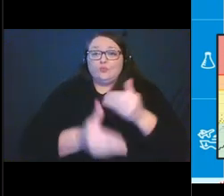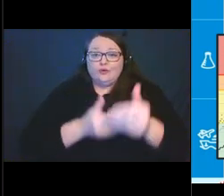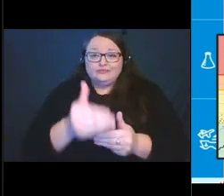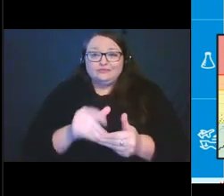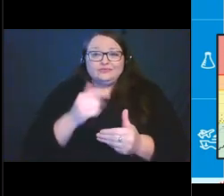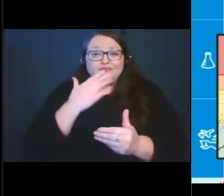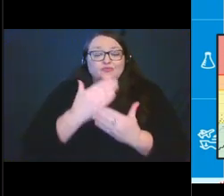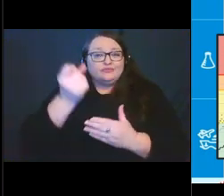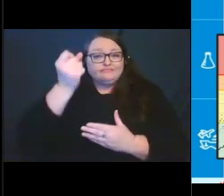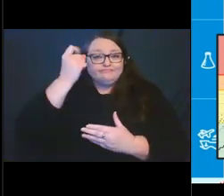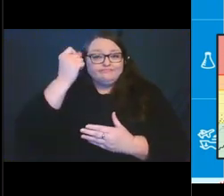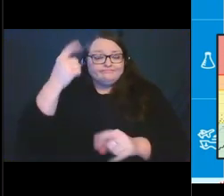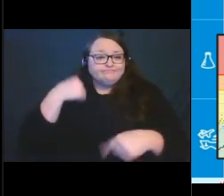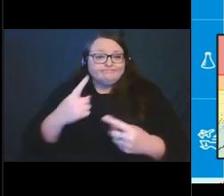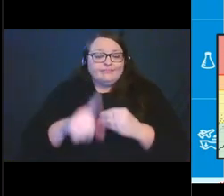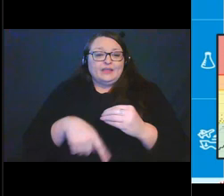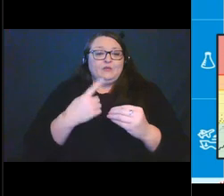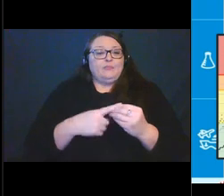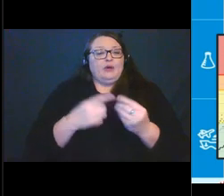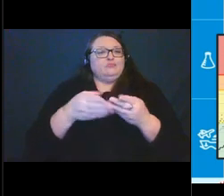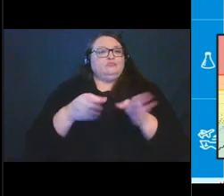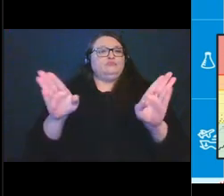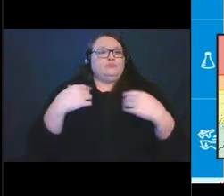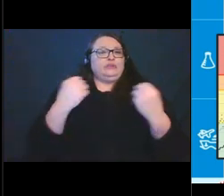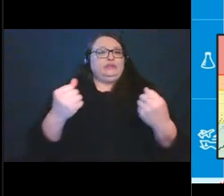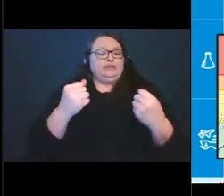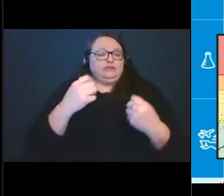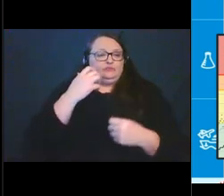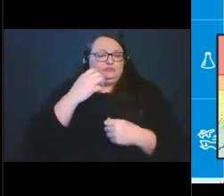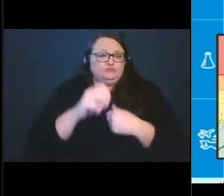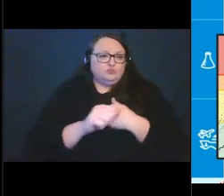understanding at this point of the broad strokes of what HeatRisk is, and how it works. One last